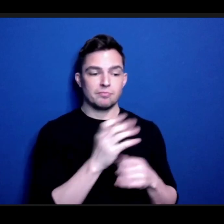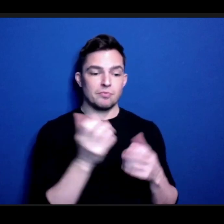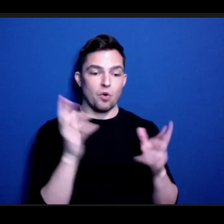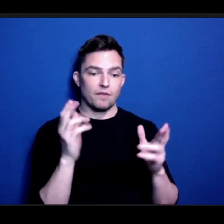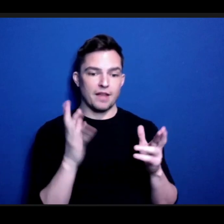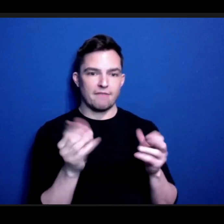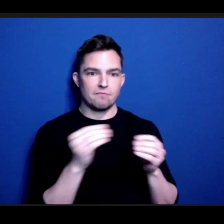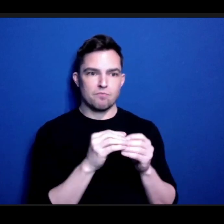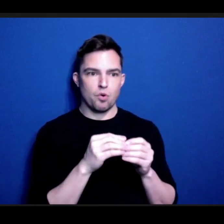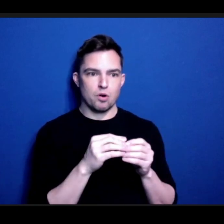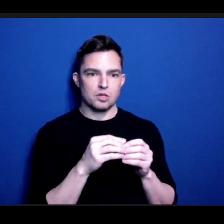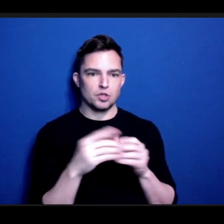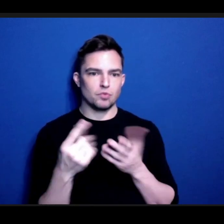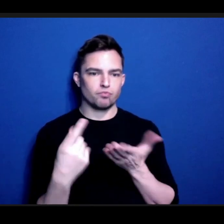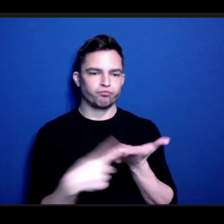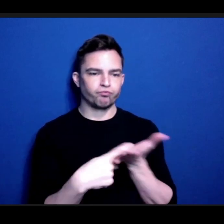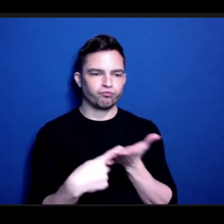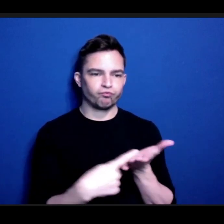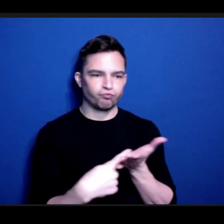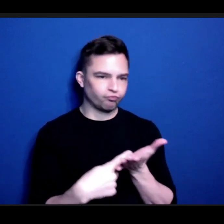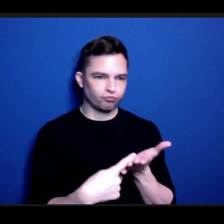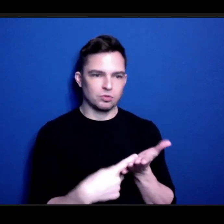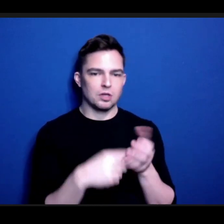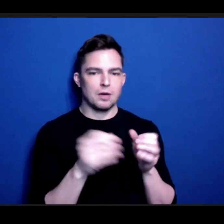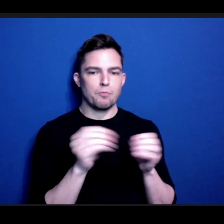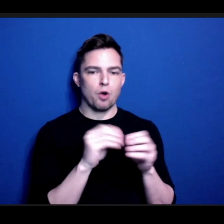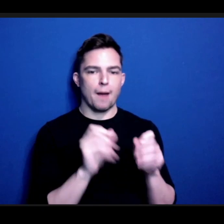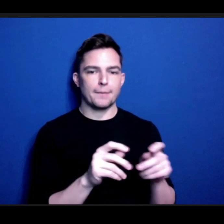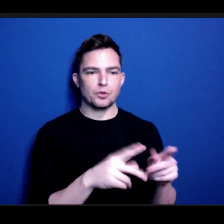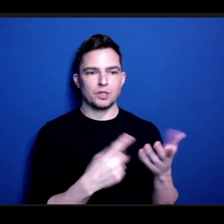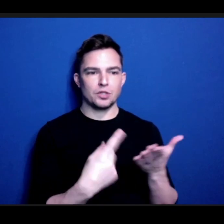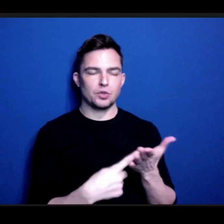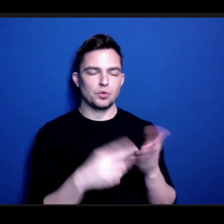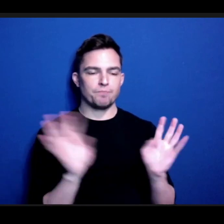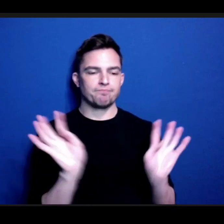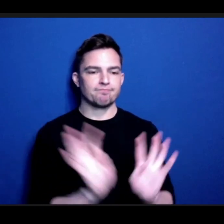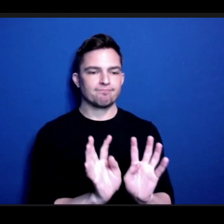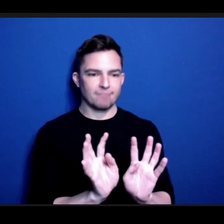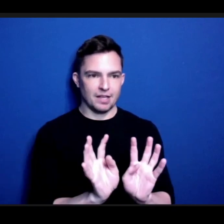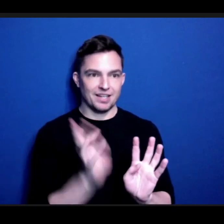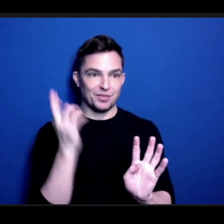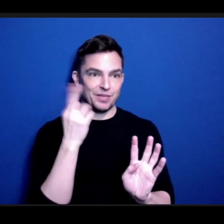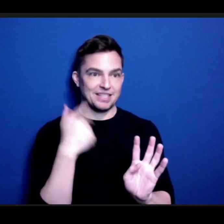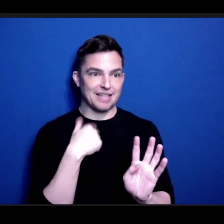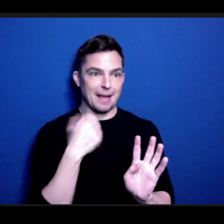about a lot more opportunity to commune because I am where I am. Because I'm in this position,